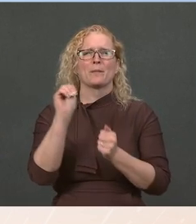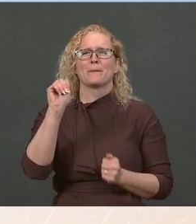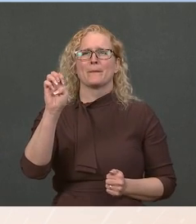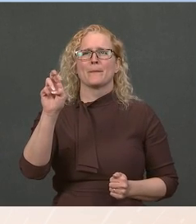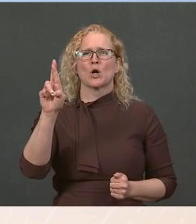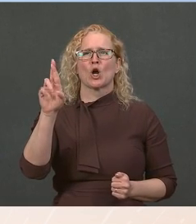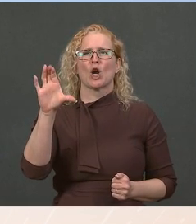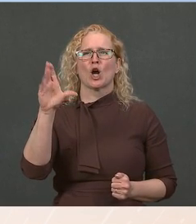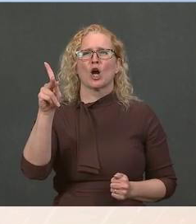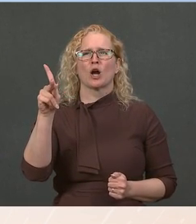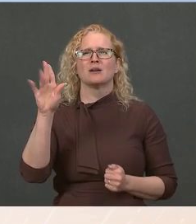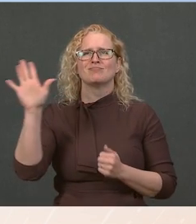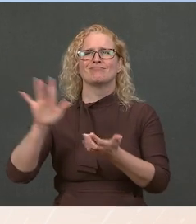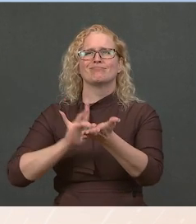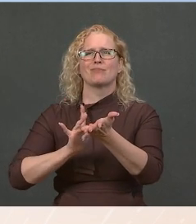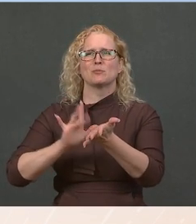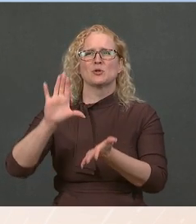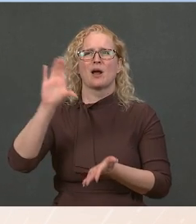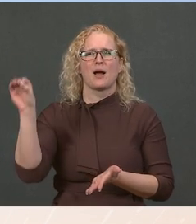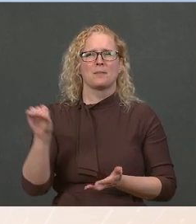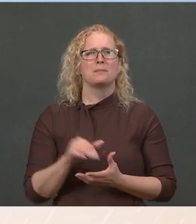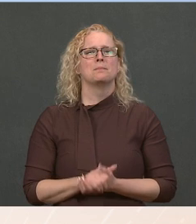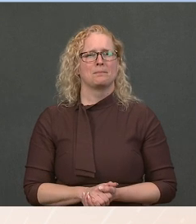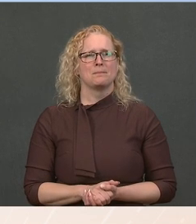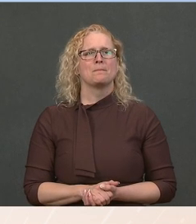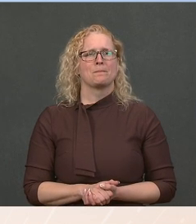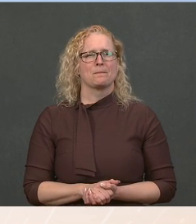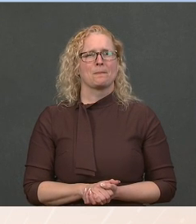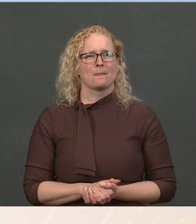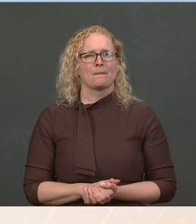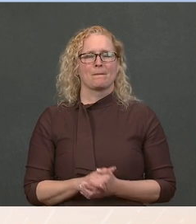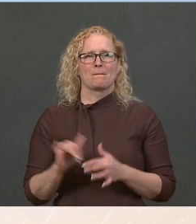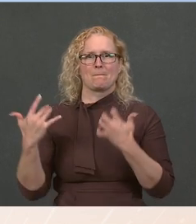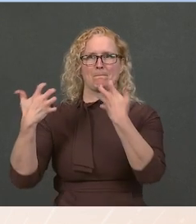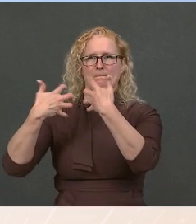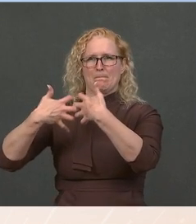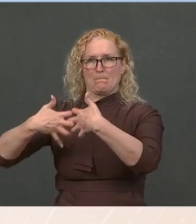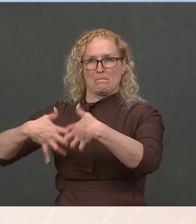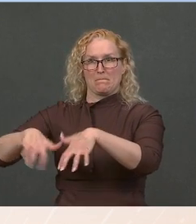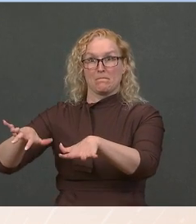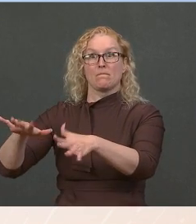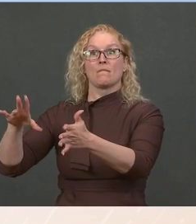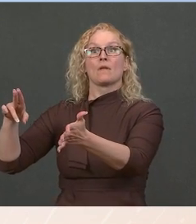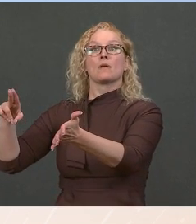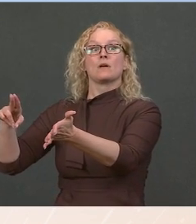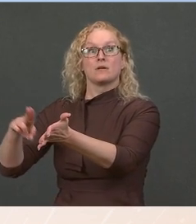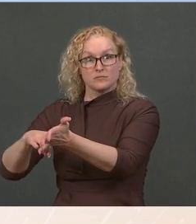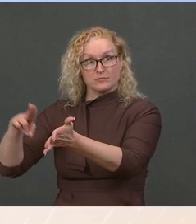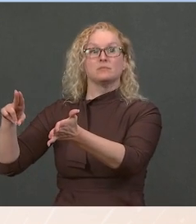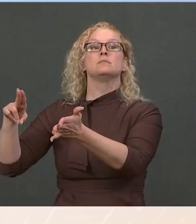And so, the contract is being finalized. And I would refer you to HHS for more information as it is available.